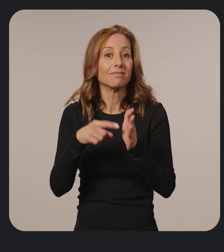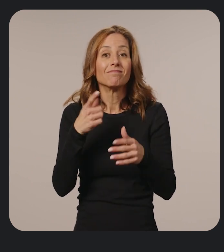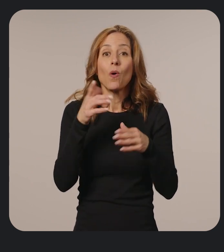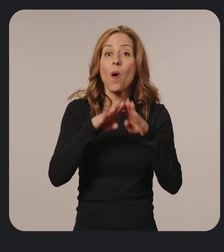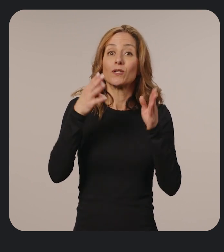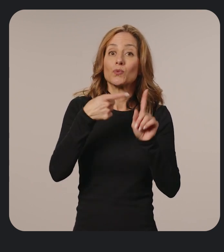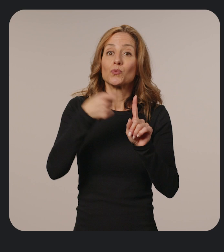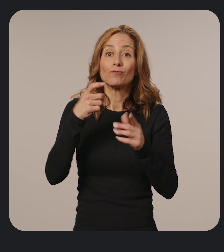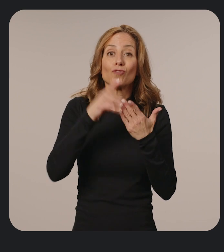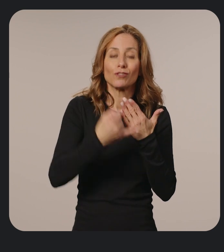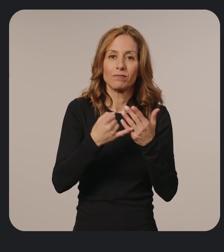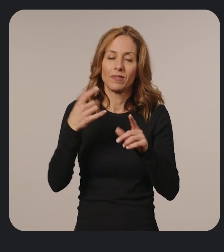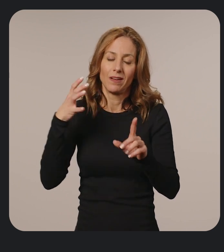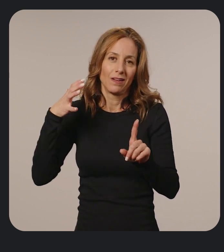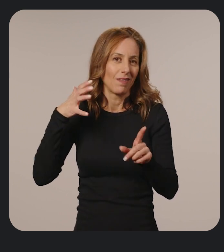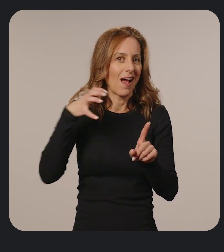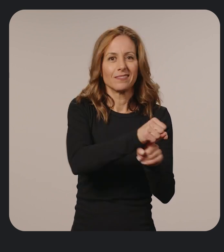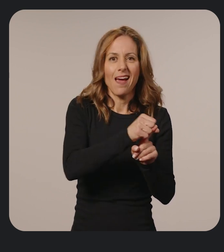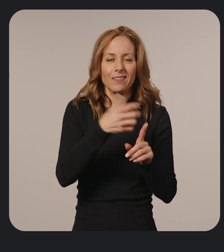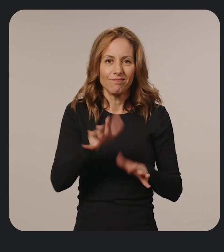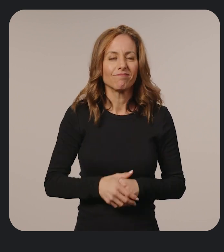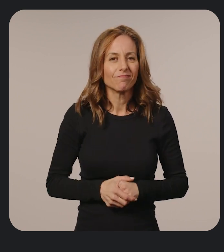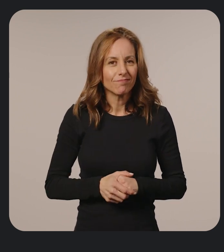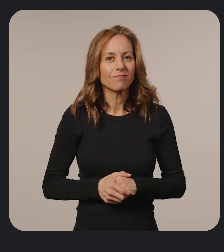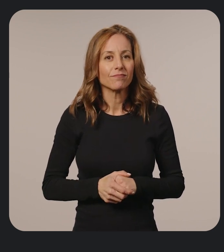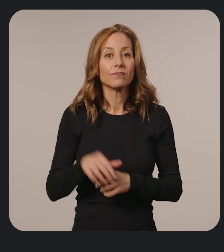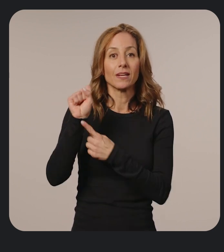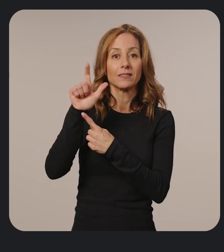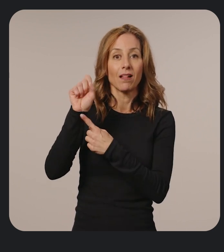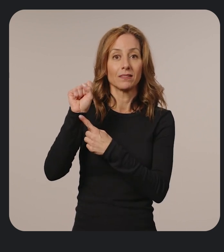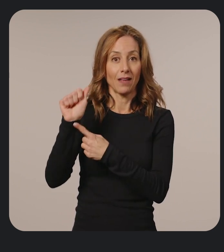seen some examples of how even open source projects have come under attack.